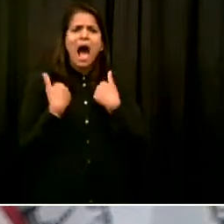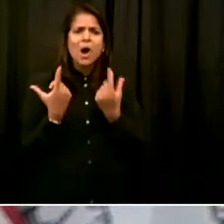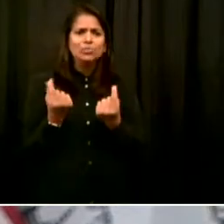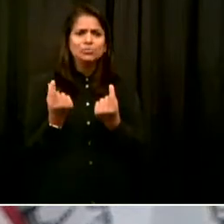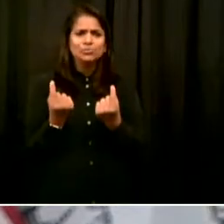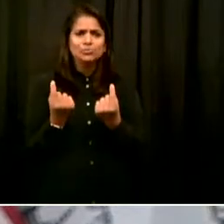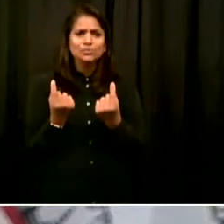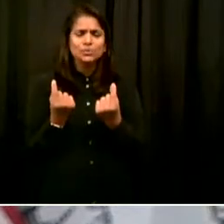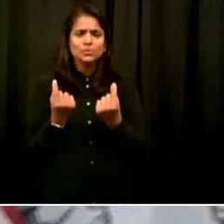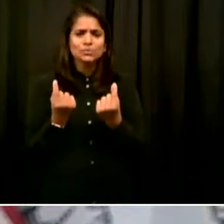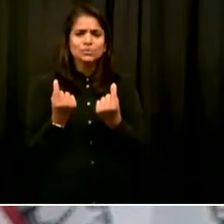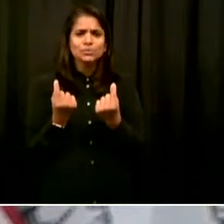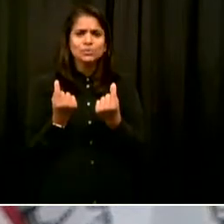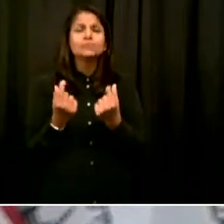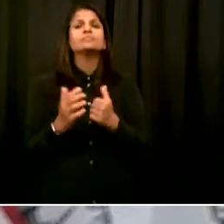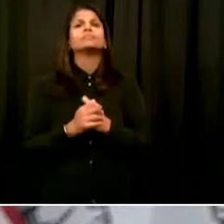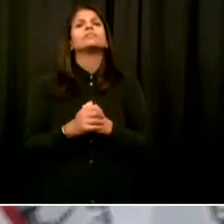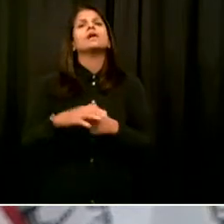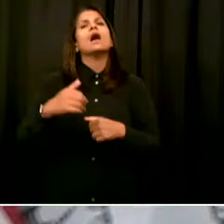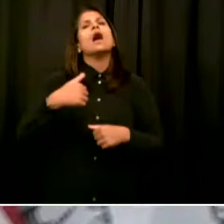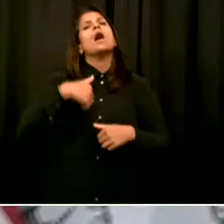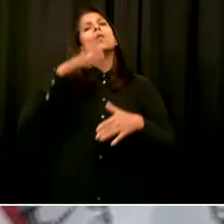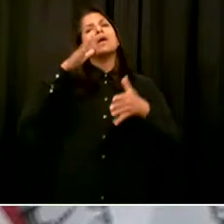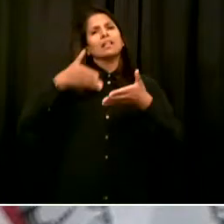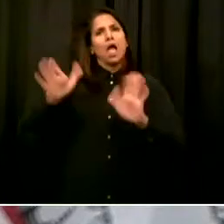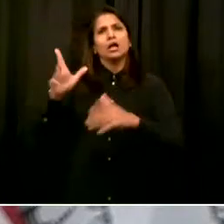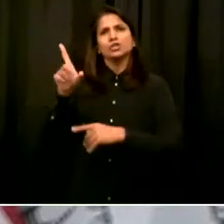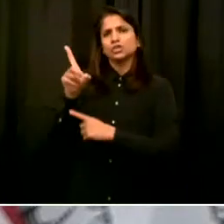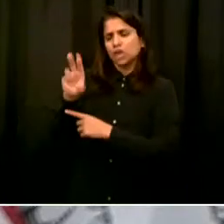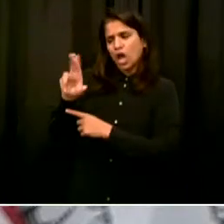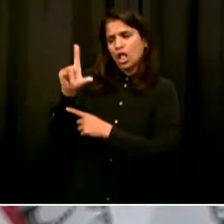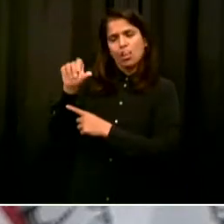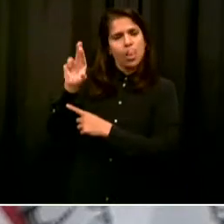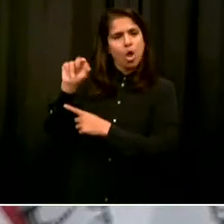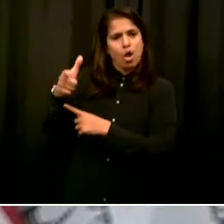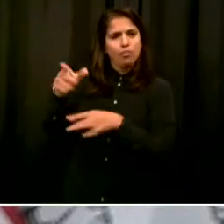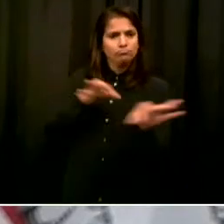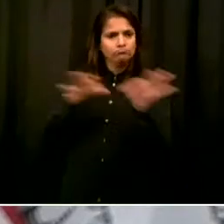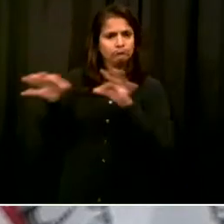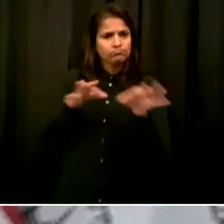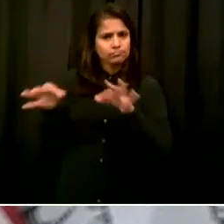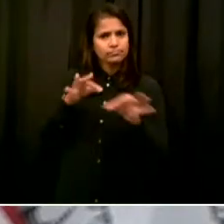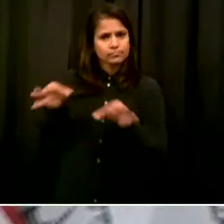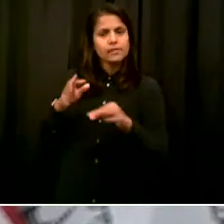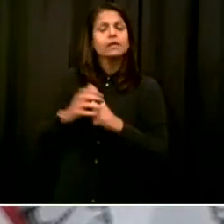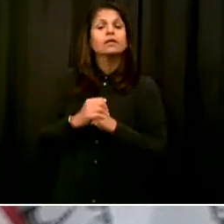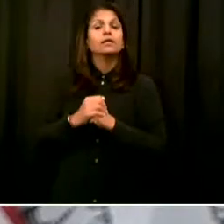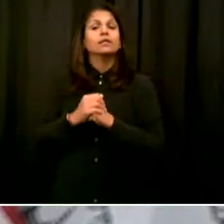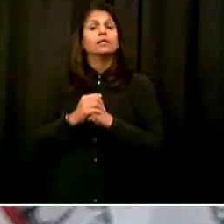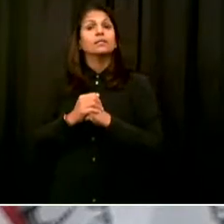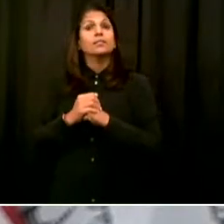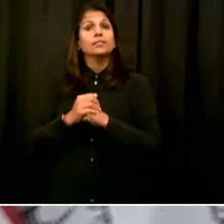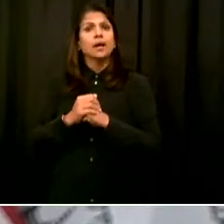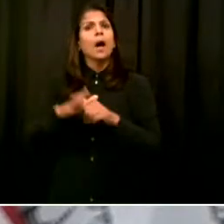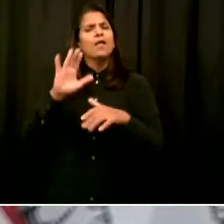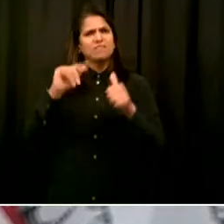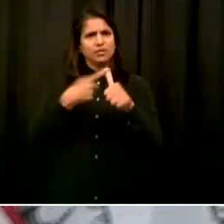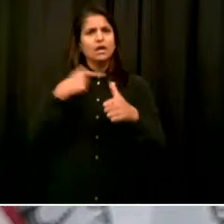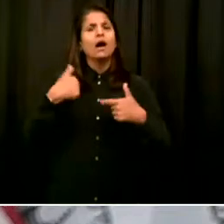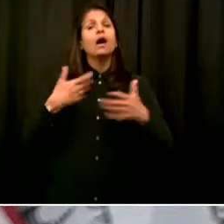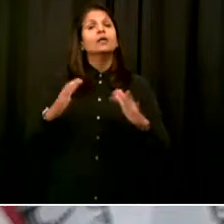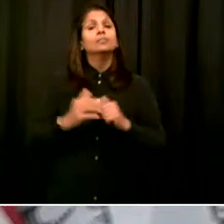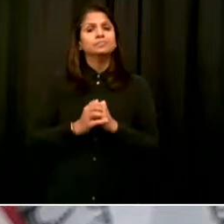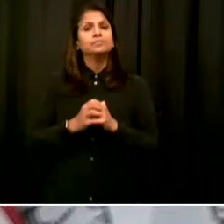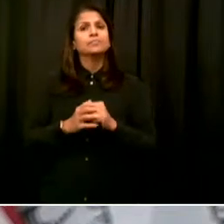ENOUGH ROOM, WHAT DO THEY DO?